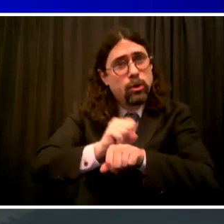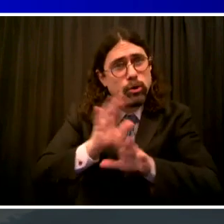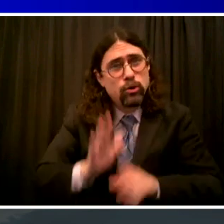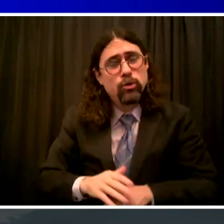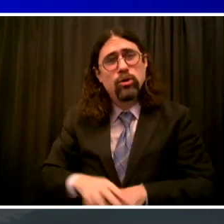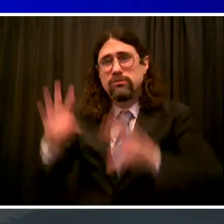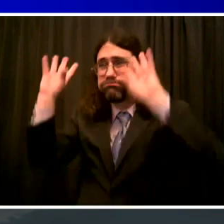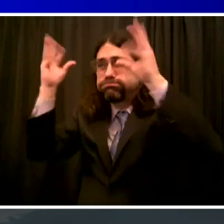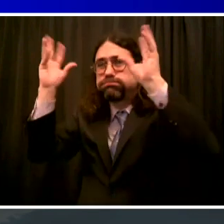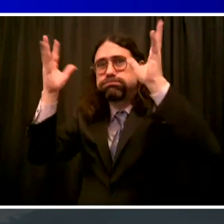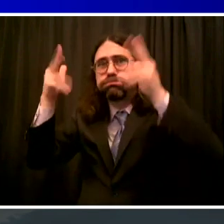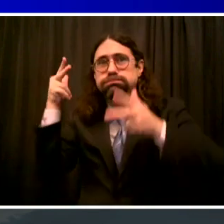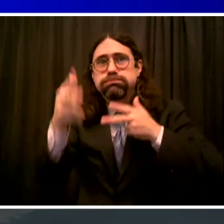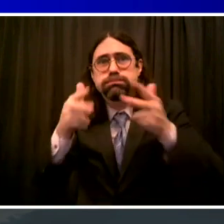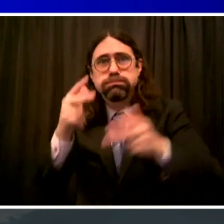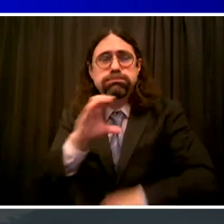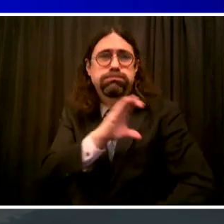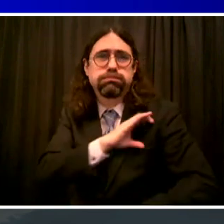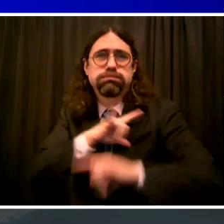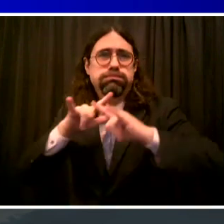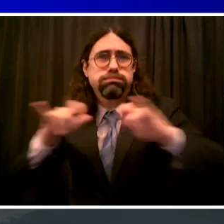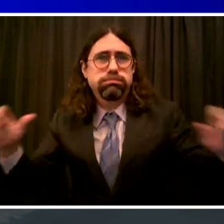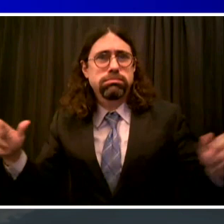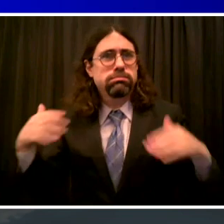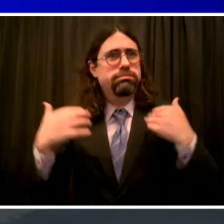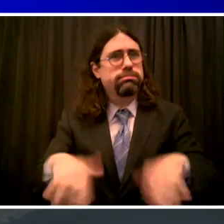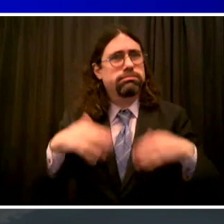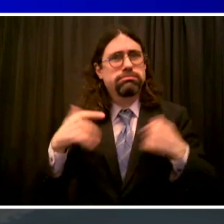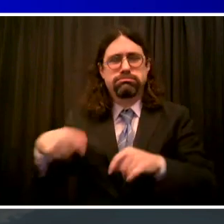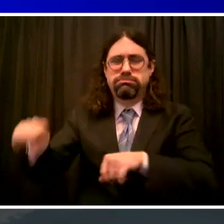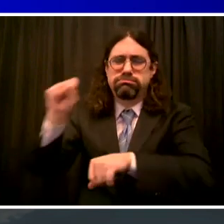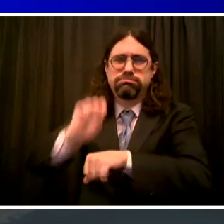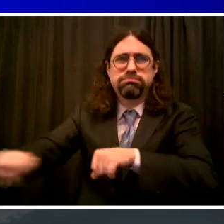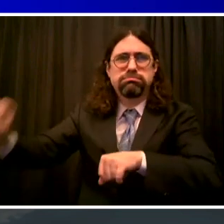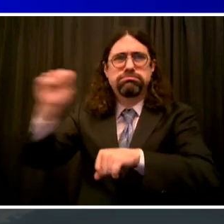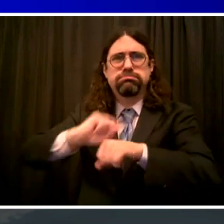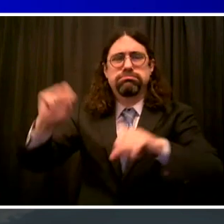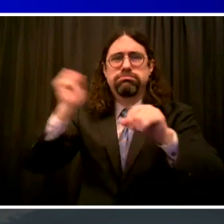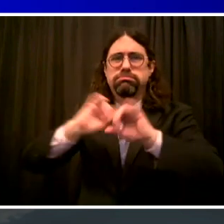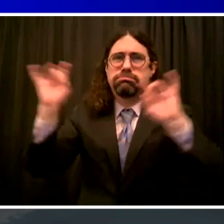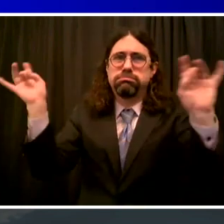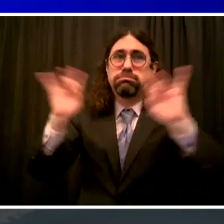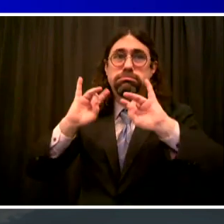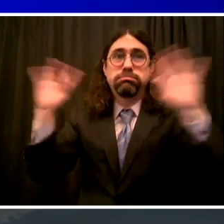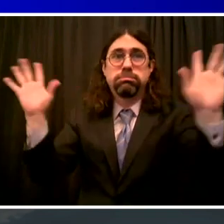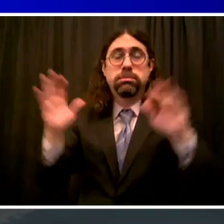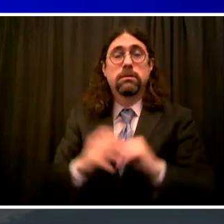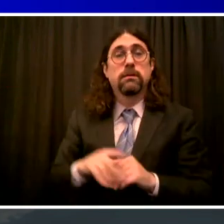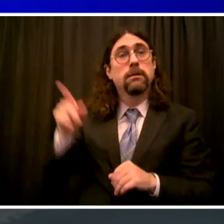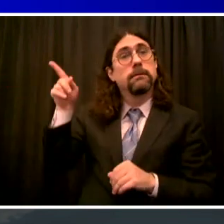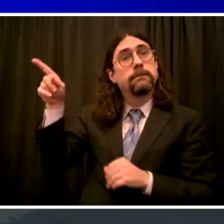HEROES. THE FIRST REPSONEDRS, THE ESSENTIAL WORKERS WHO HAVE SUSTAINED US DURING THIS